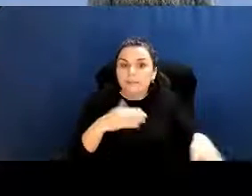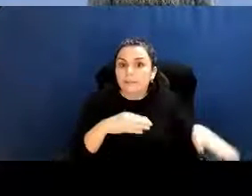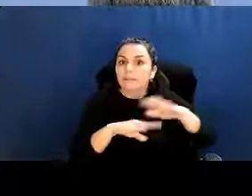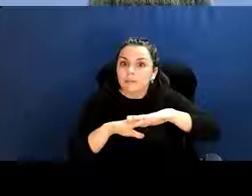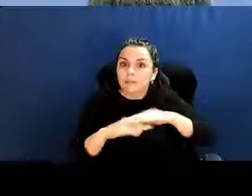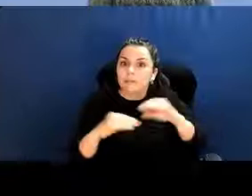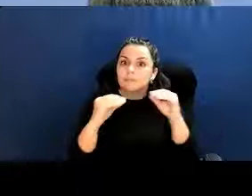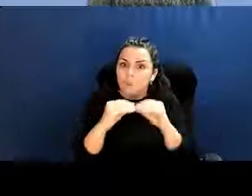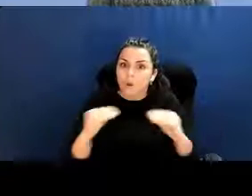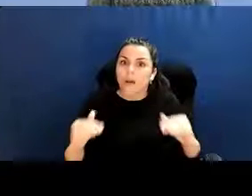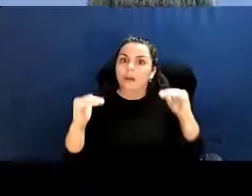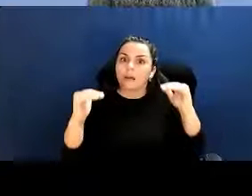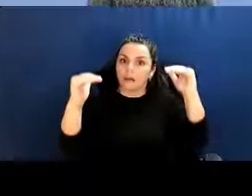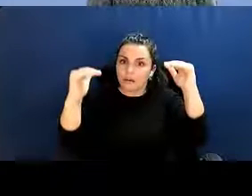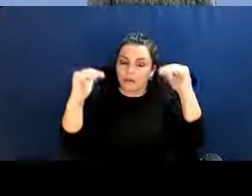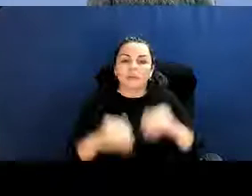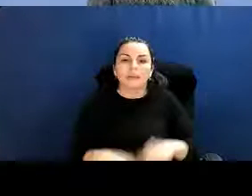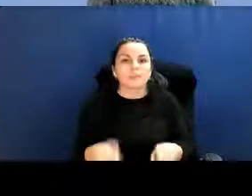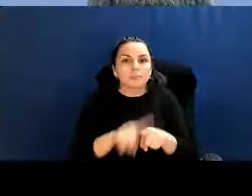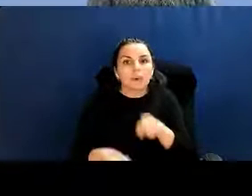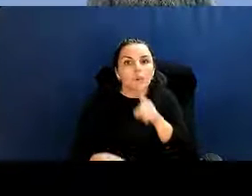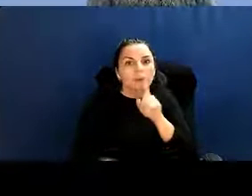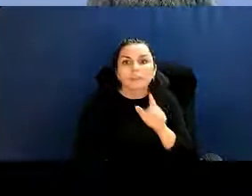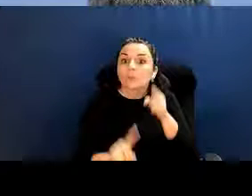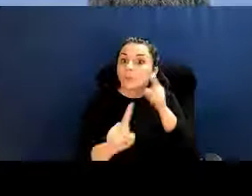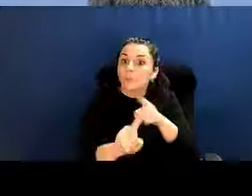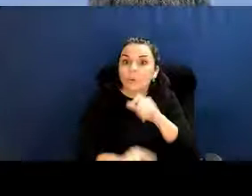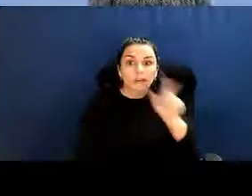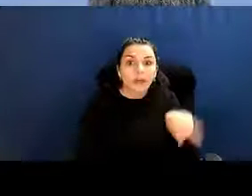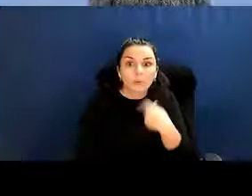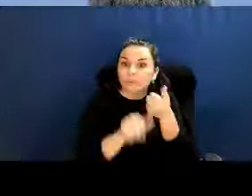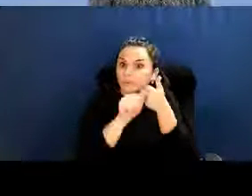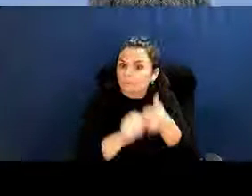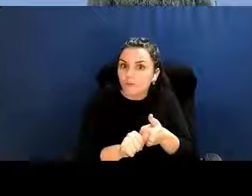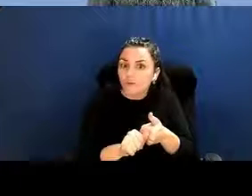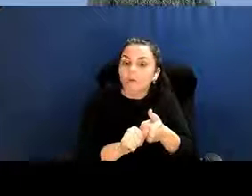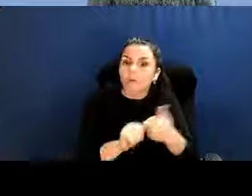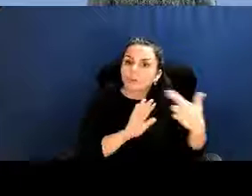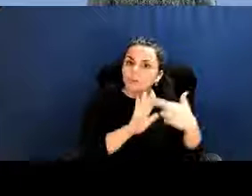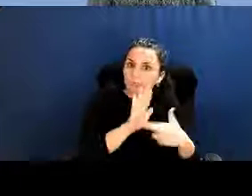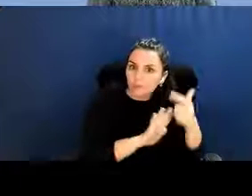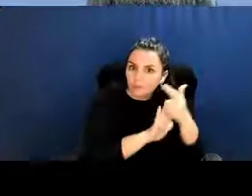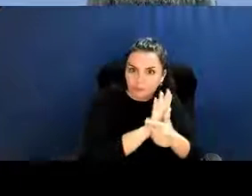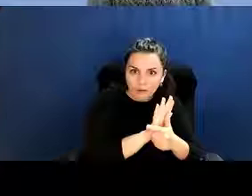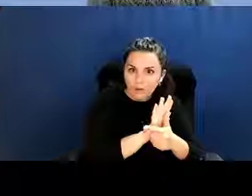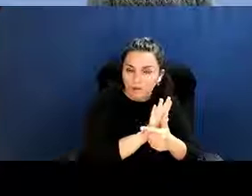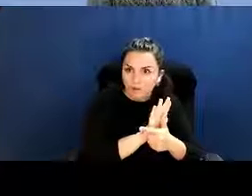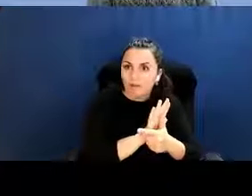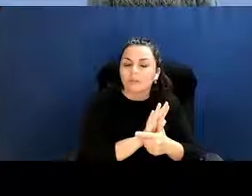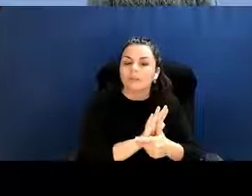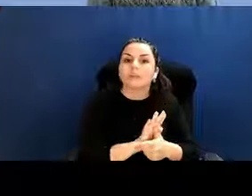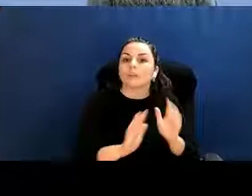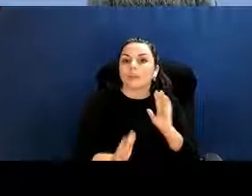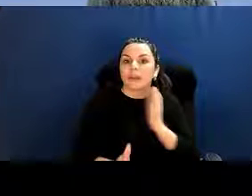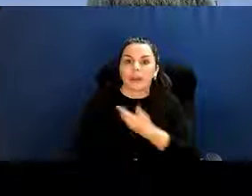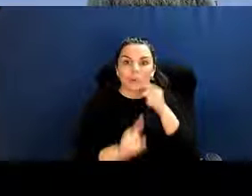So the goal is not just to adhere and comply with regulations, the goal is really to really think